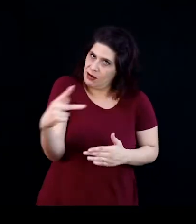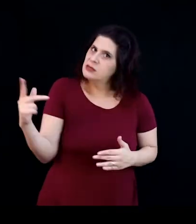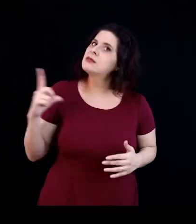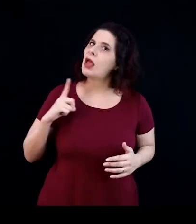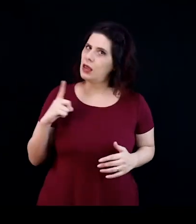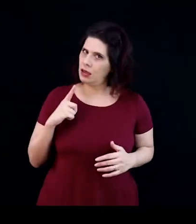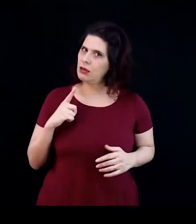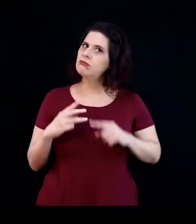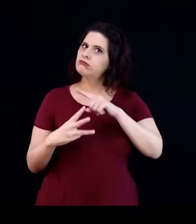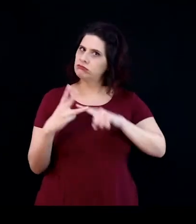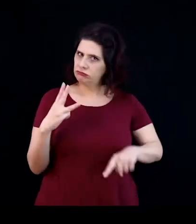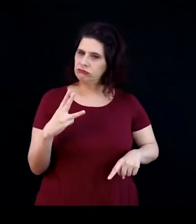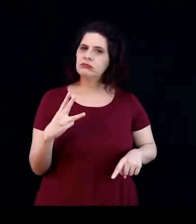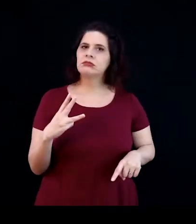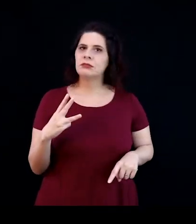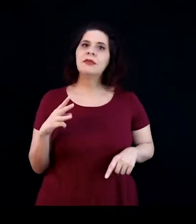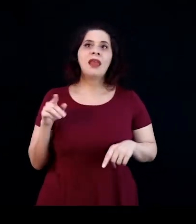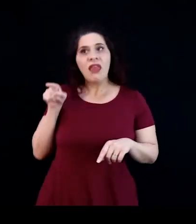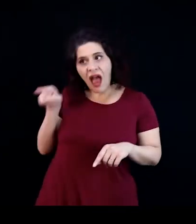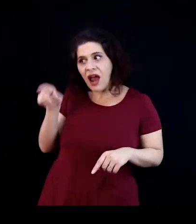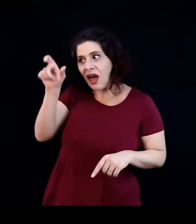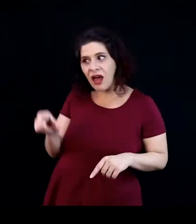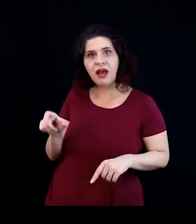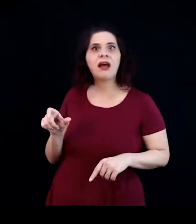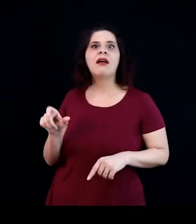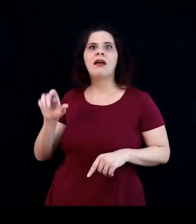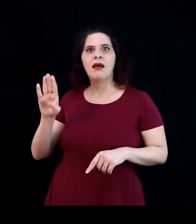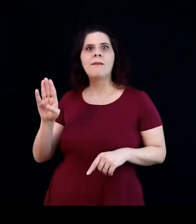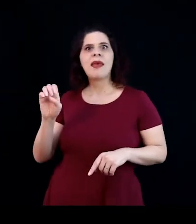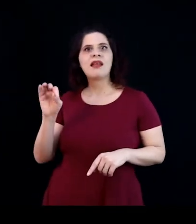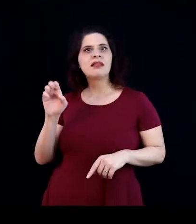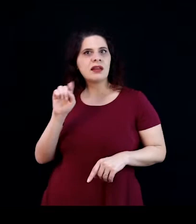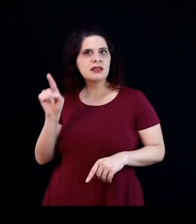that certainly impressed Beatriz earlier on…